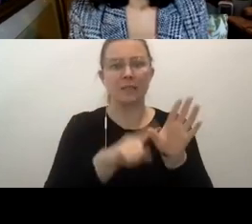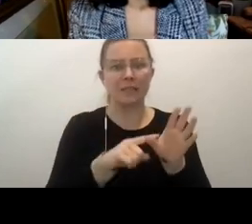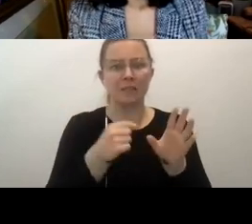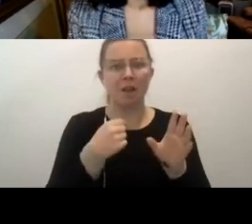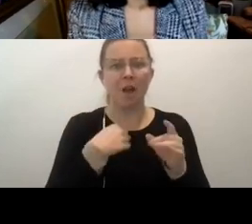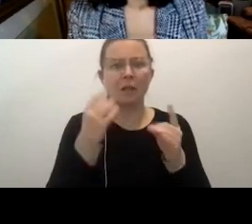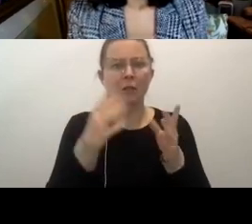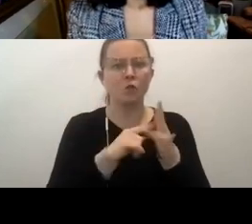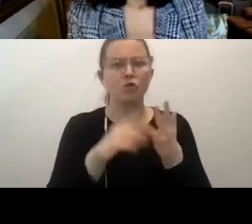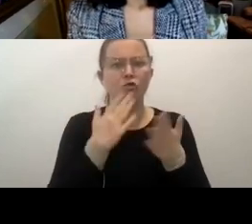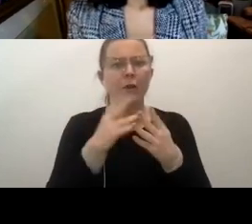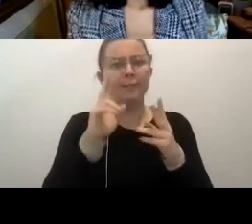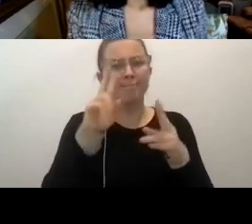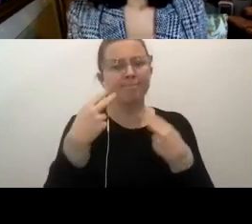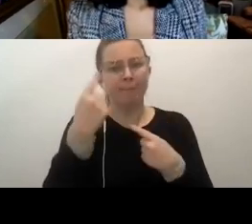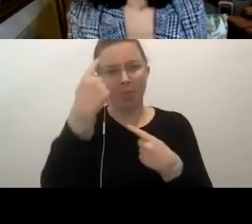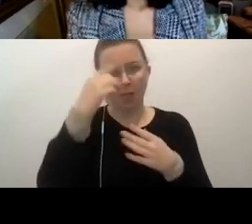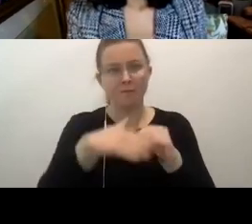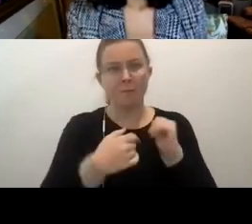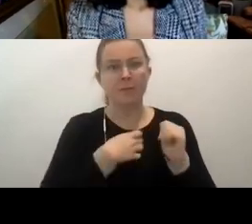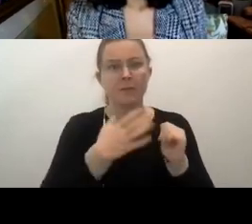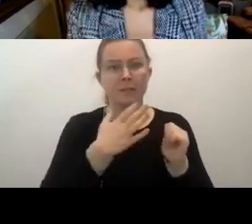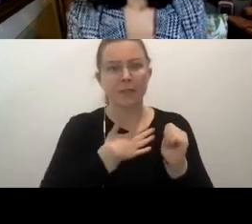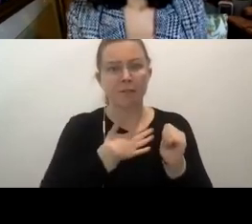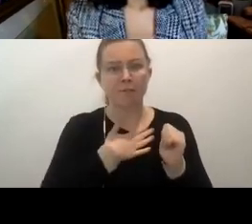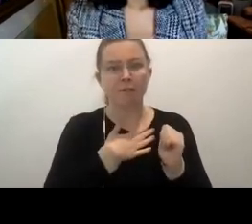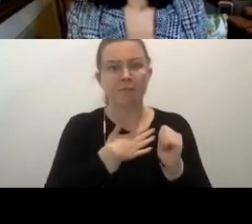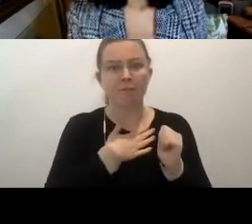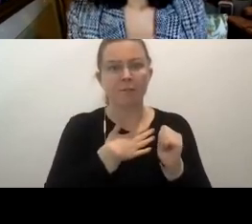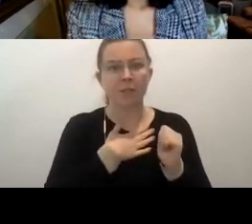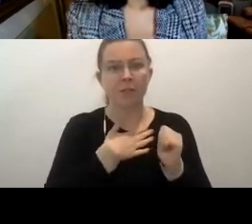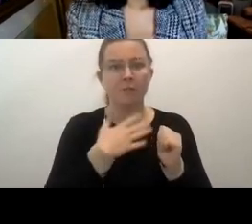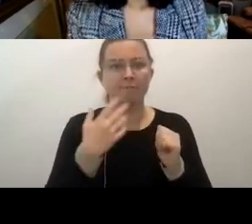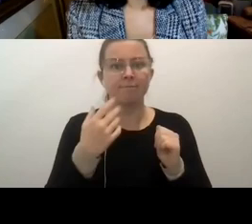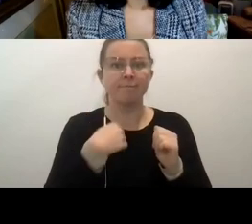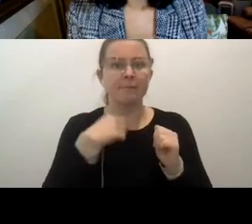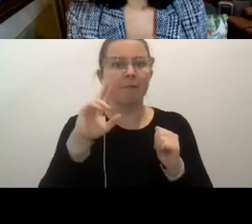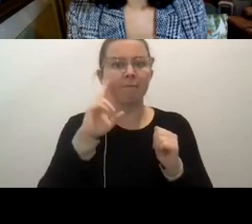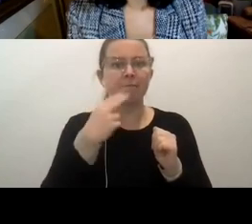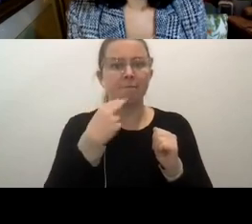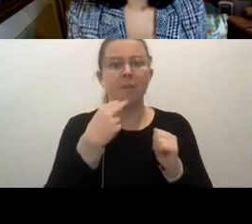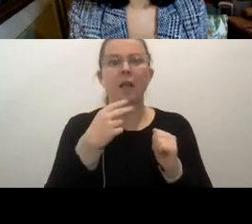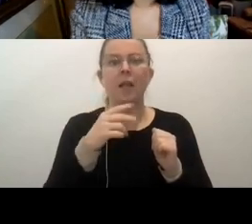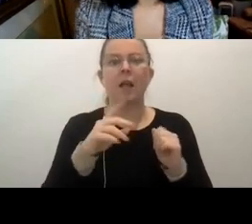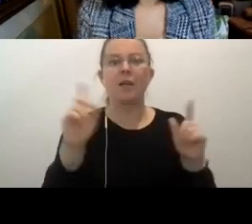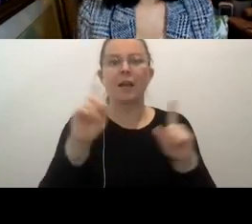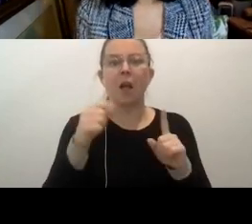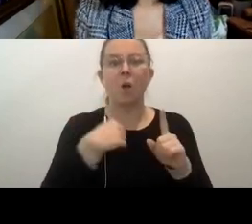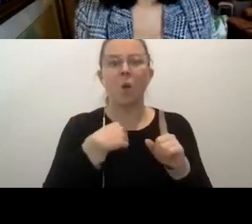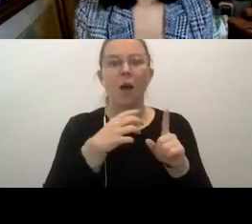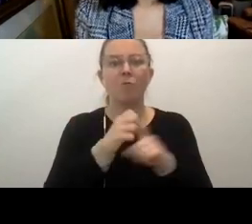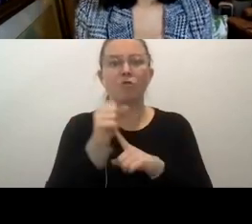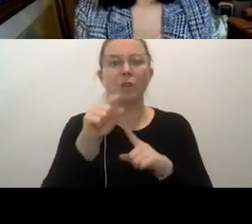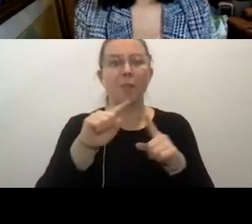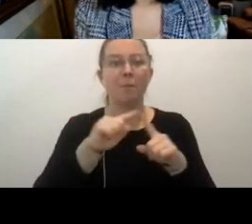myself as being deaf. Now that I'm reaching this point in my life, I'm not always sure